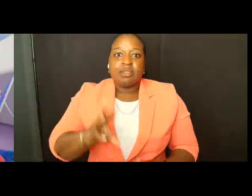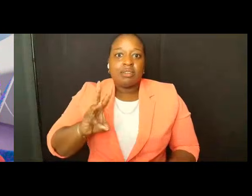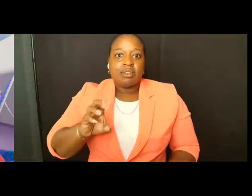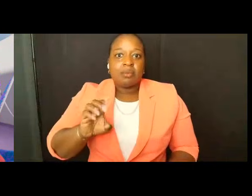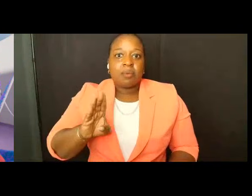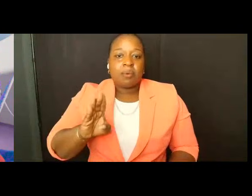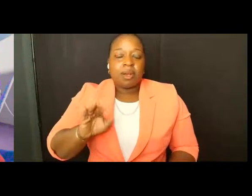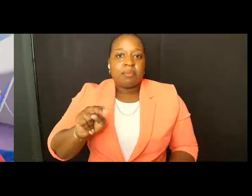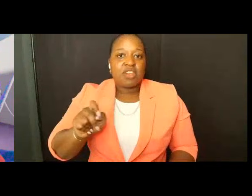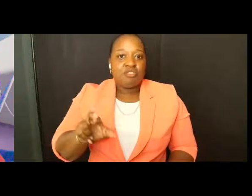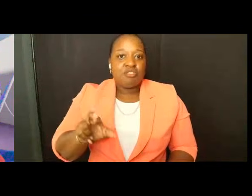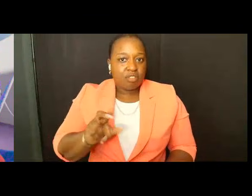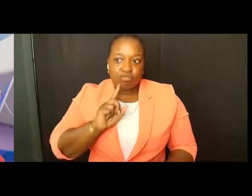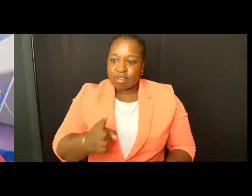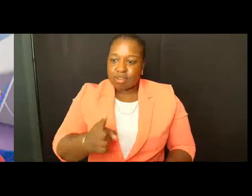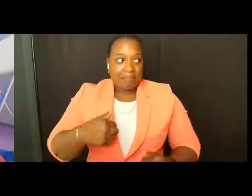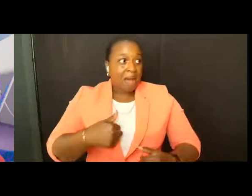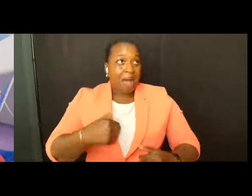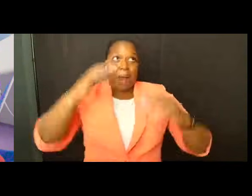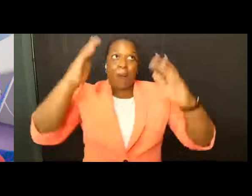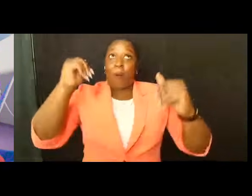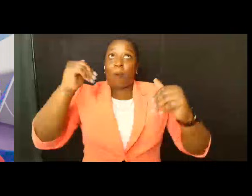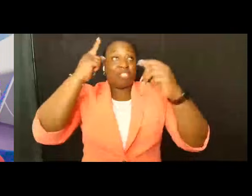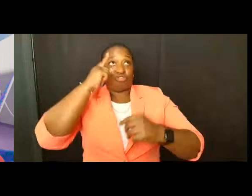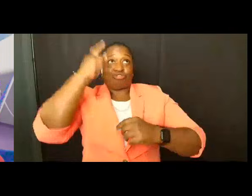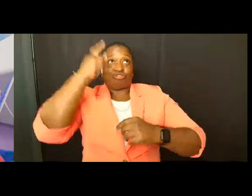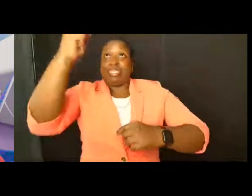exceeded all my hopes and dreams. I've learned a lot here. So, at this point,